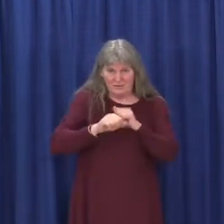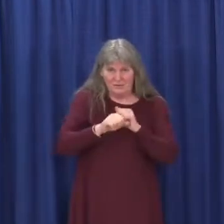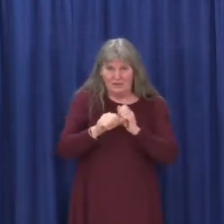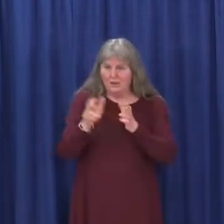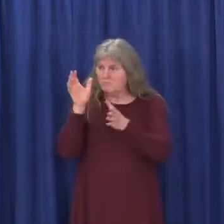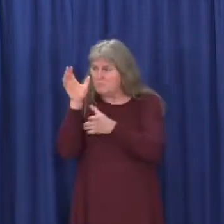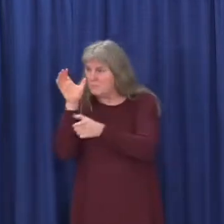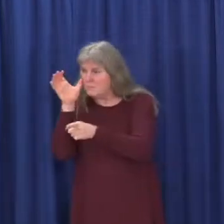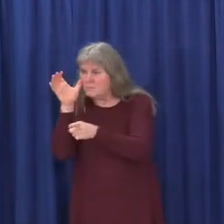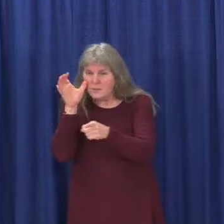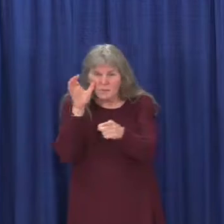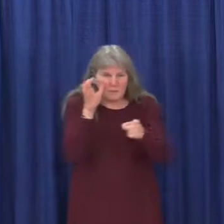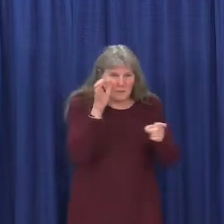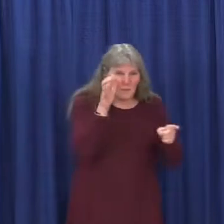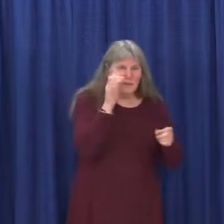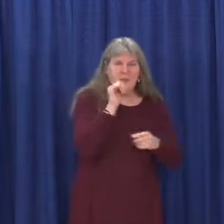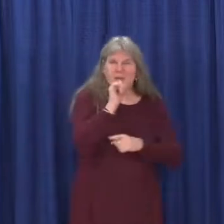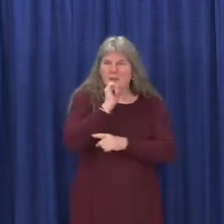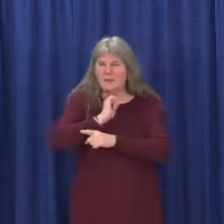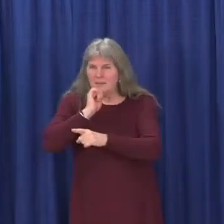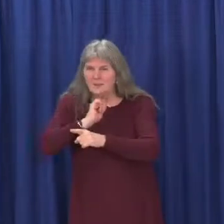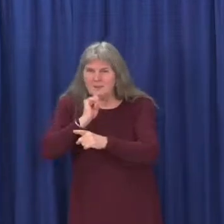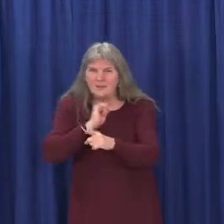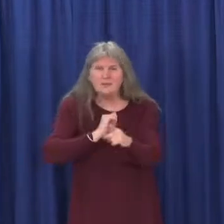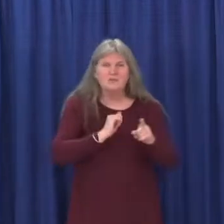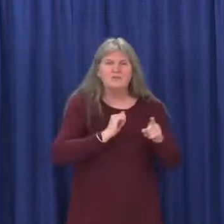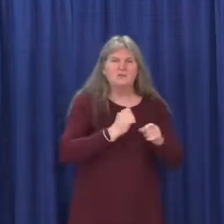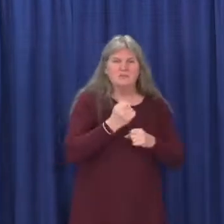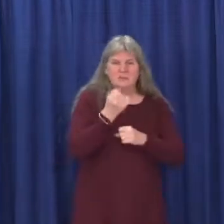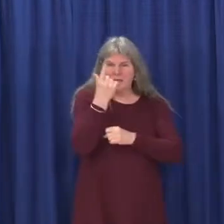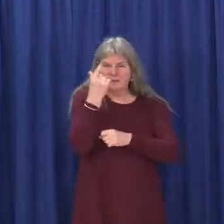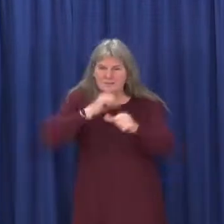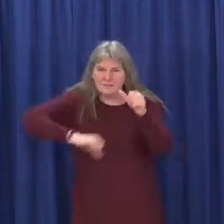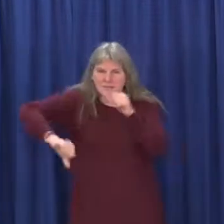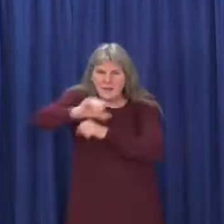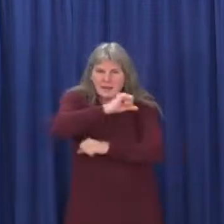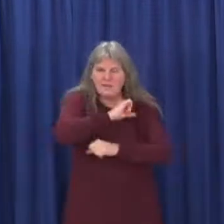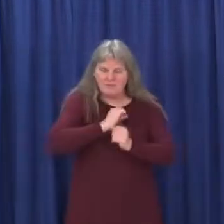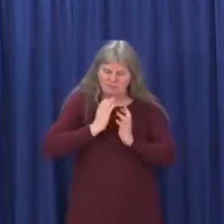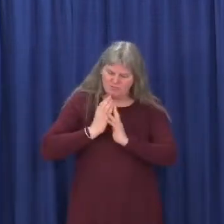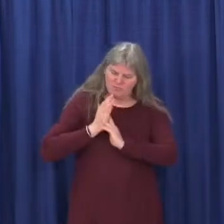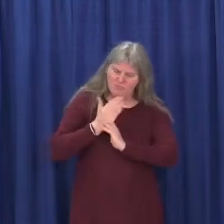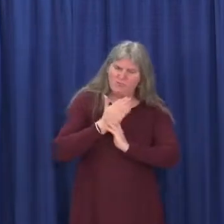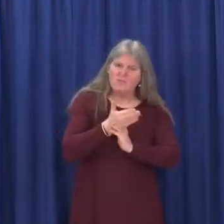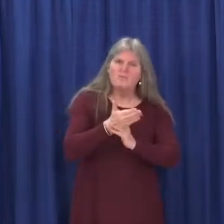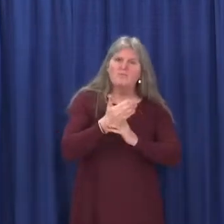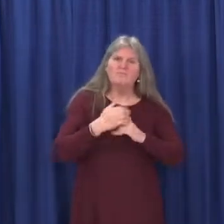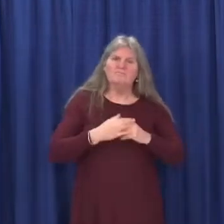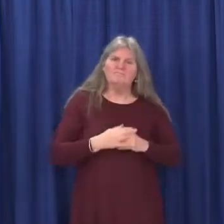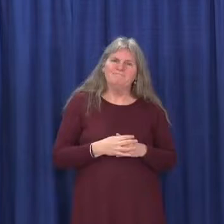patience, and understanding to lead us through this crisis.